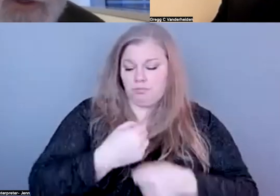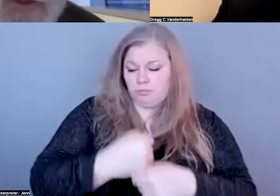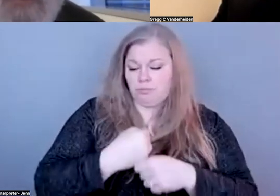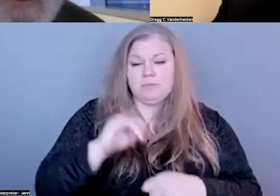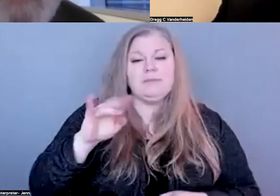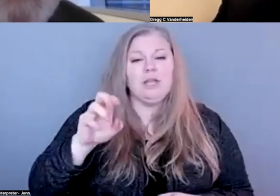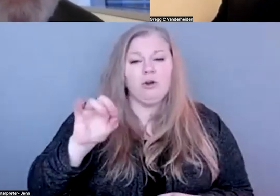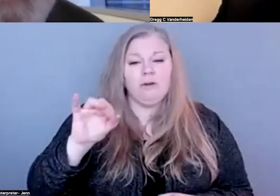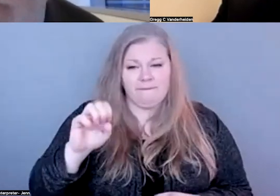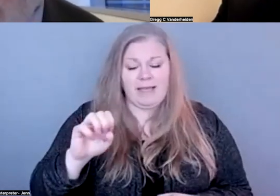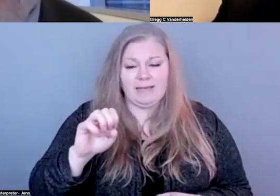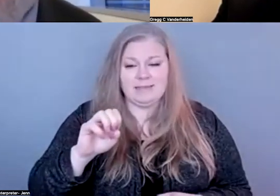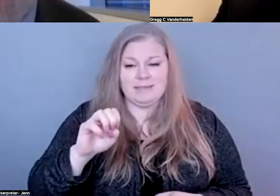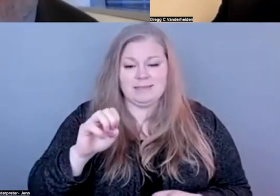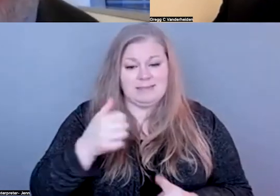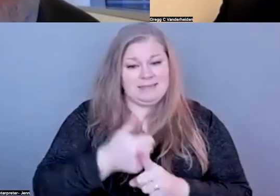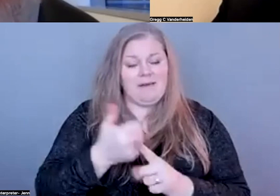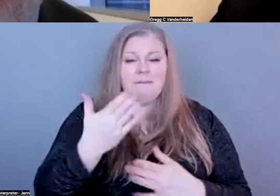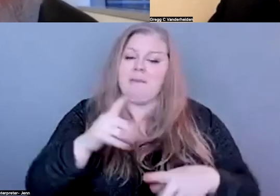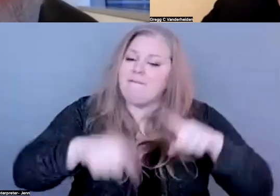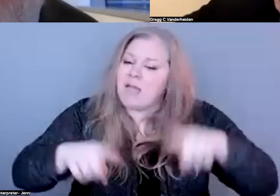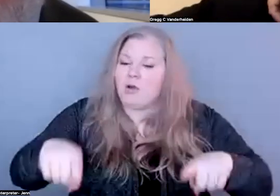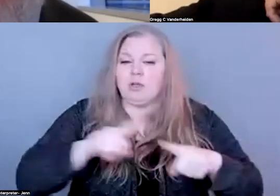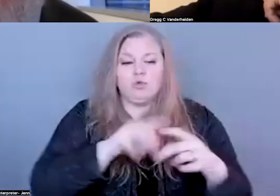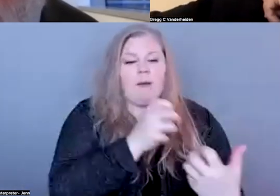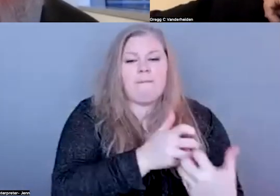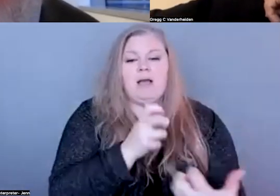depending on the kind of disability that we're trying to accommodate.